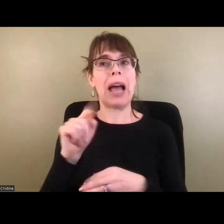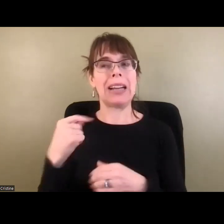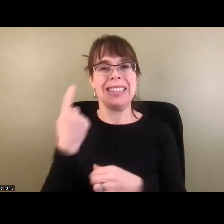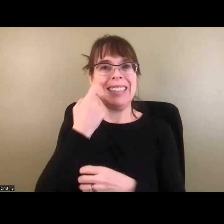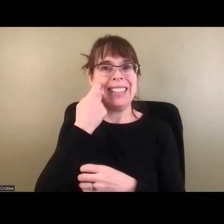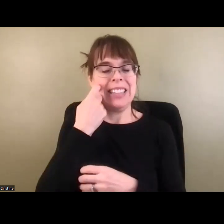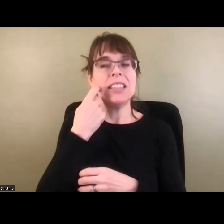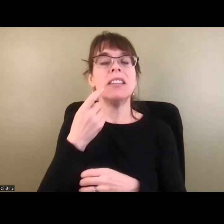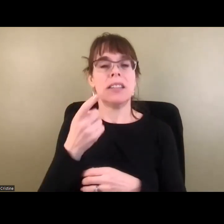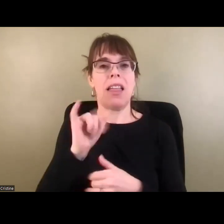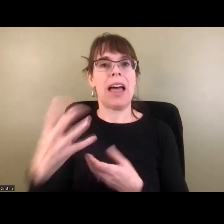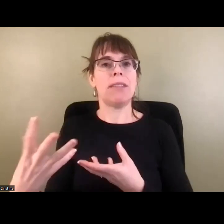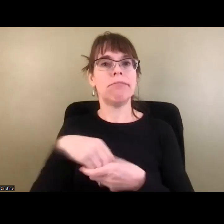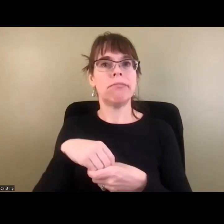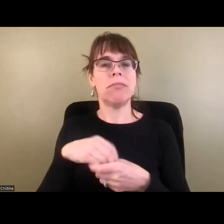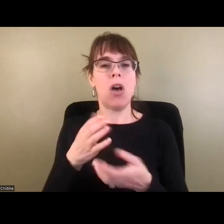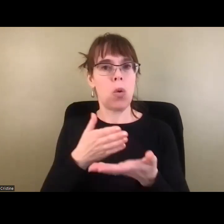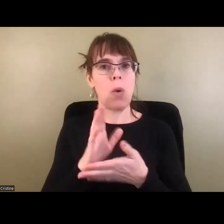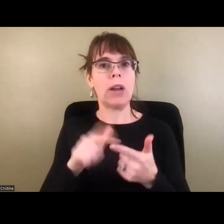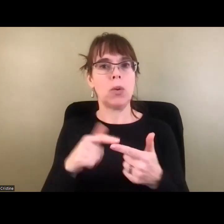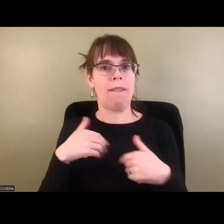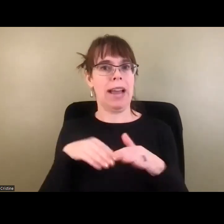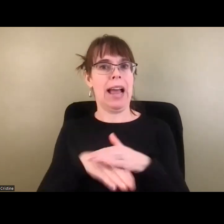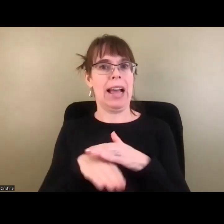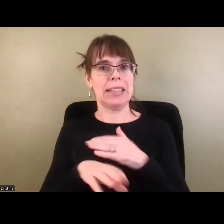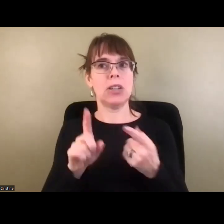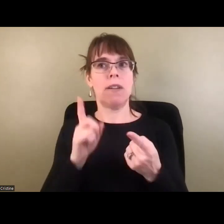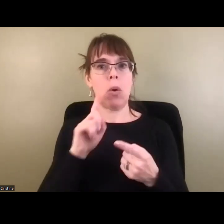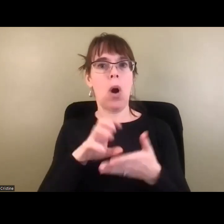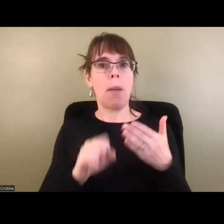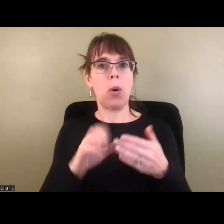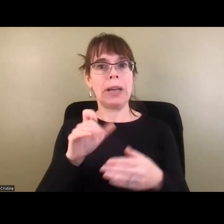Which enshrines the right to access abortion care at the state level.